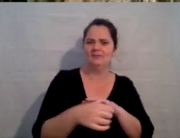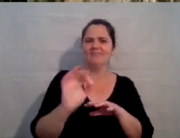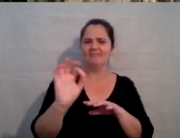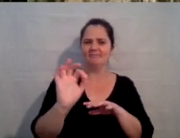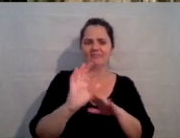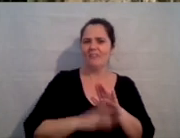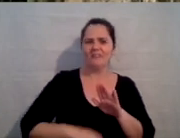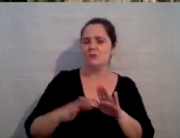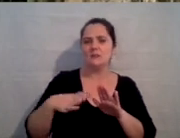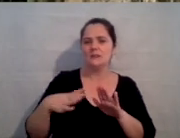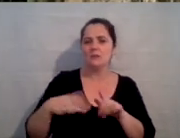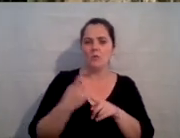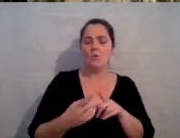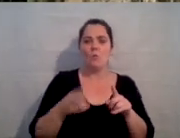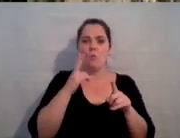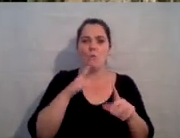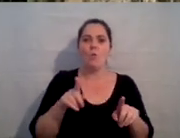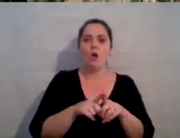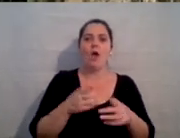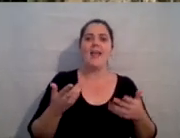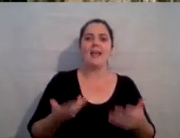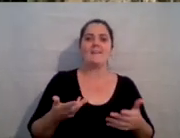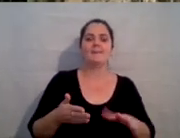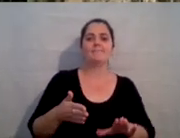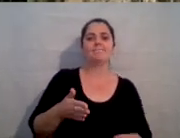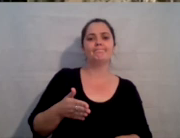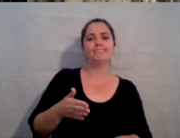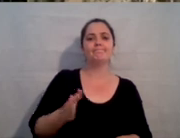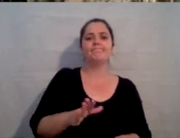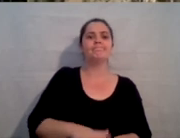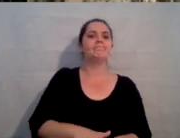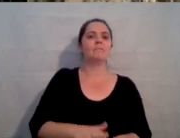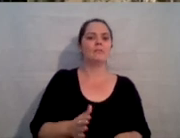just need to give a sense of that weight coming down at the bottom and that's it,